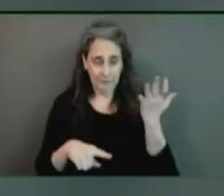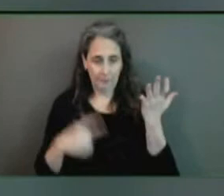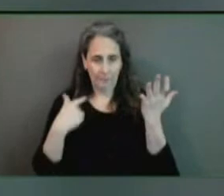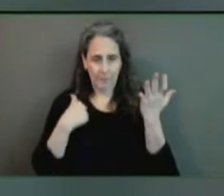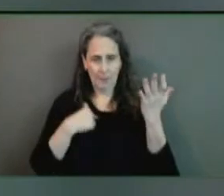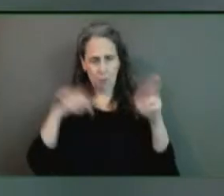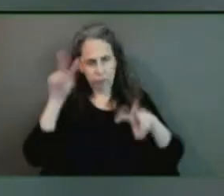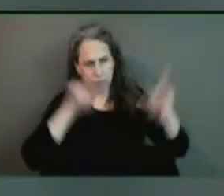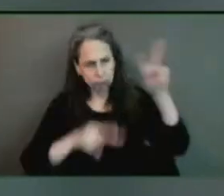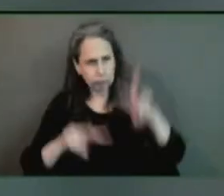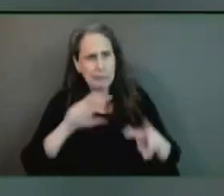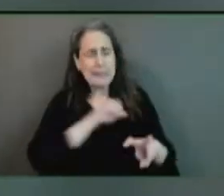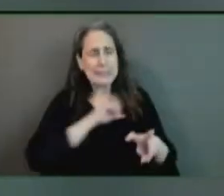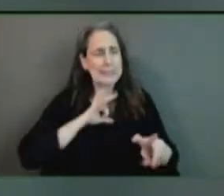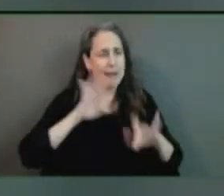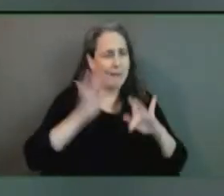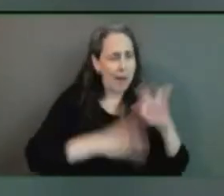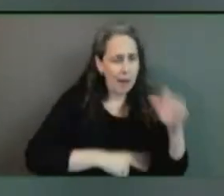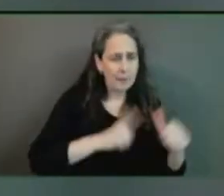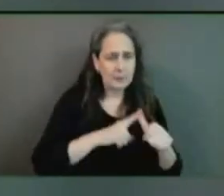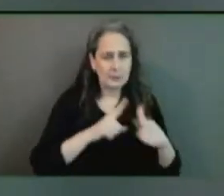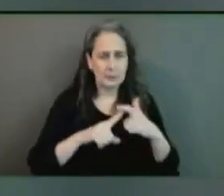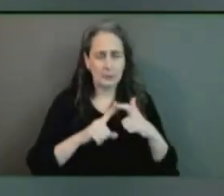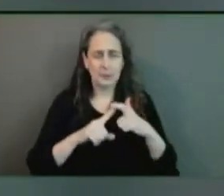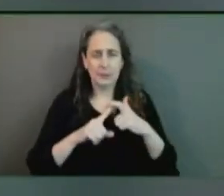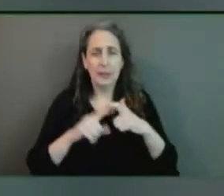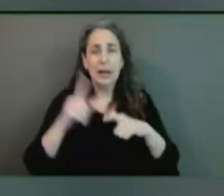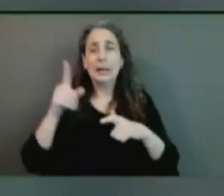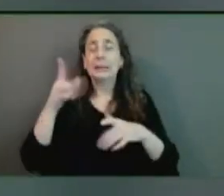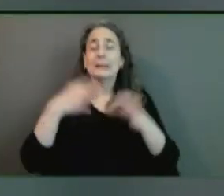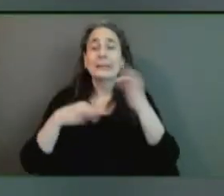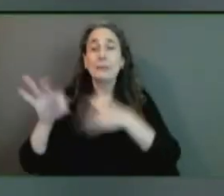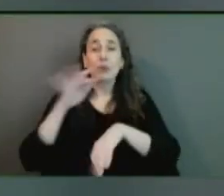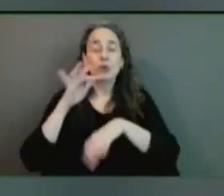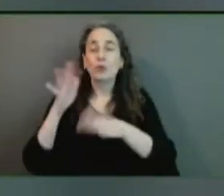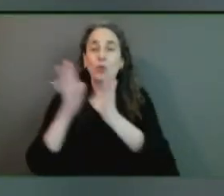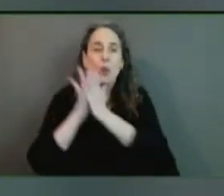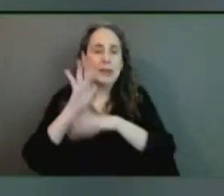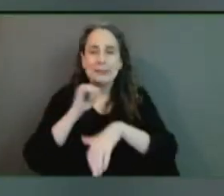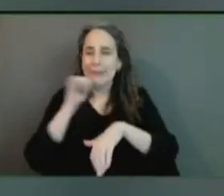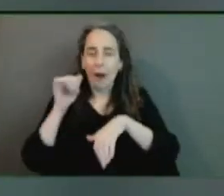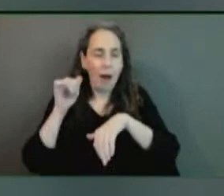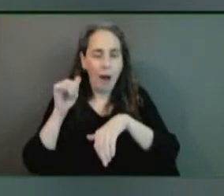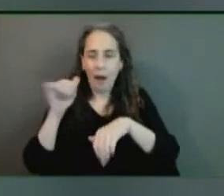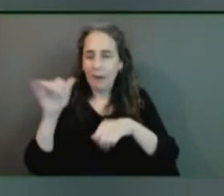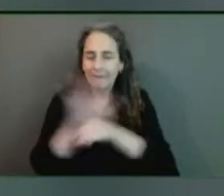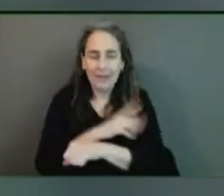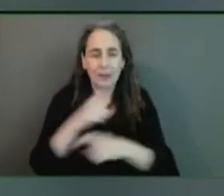the follow We're looking at staff absences. Unfilled